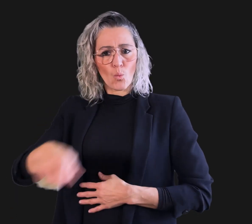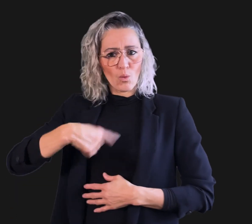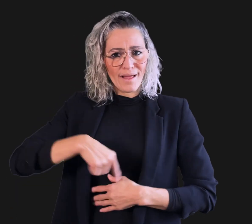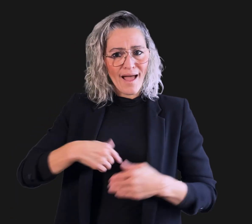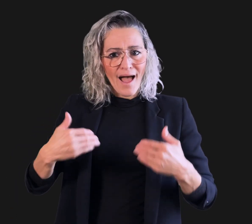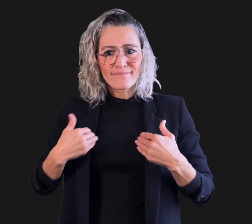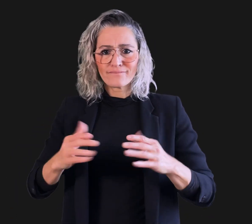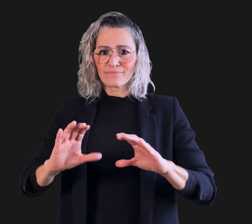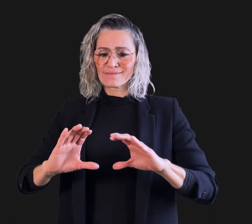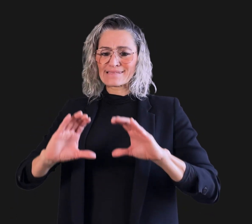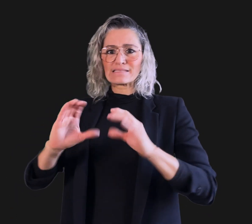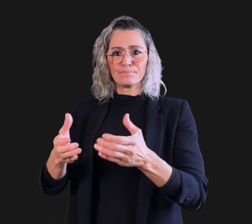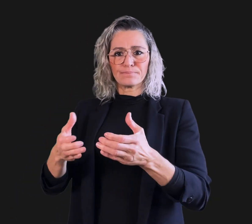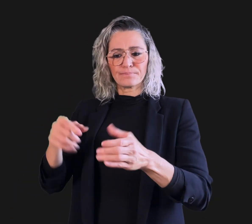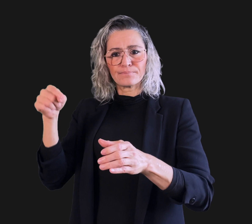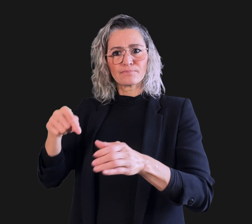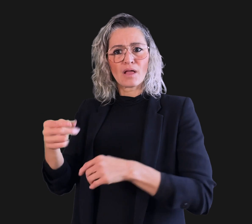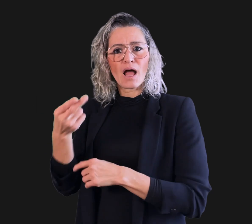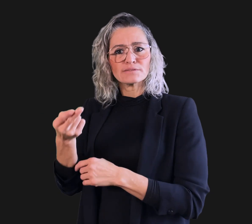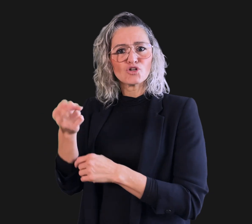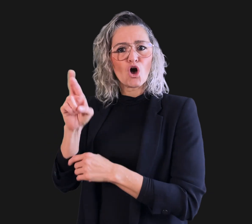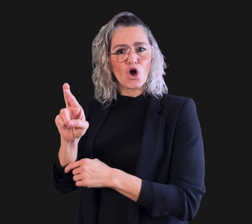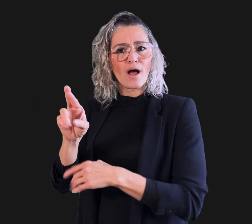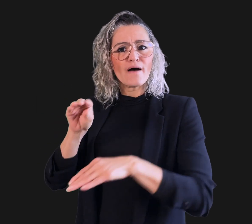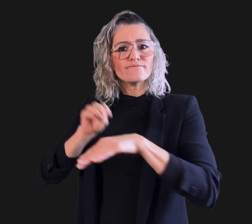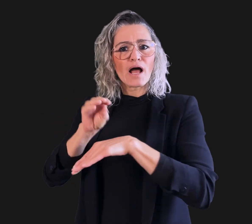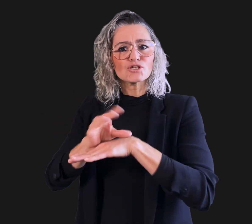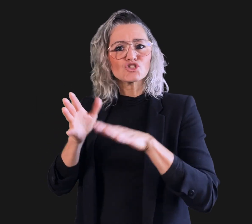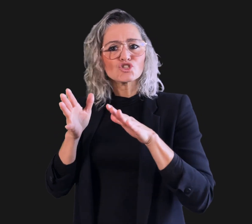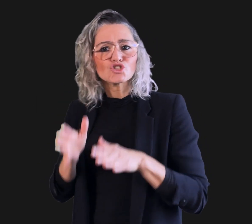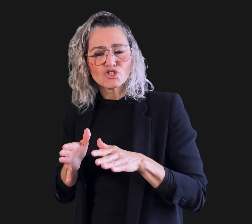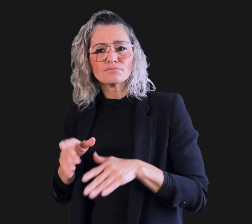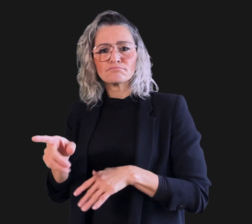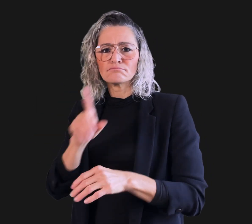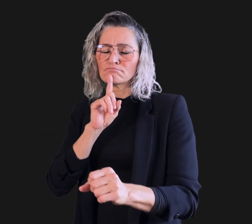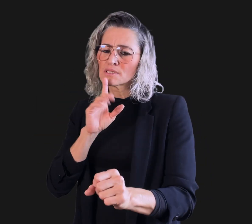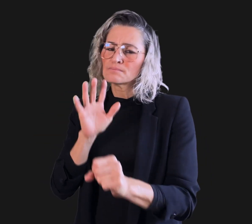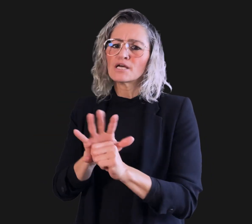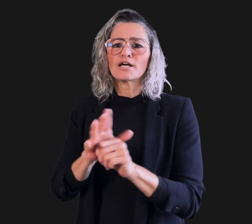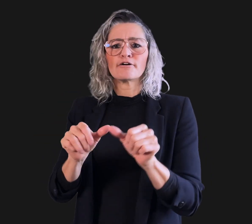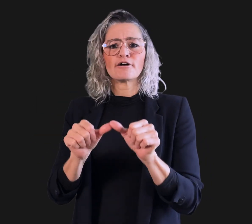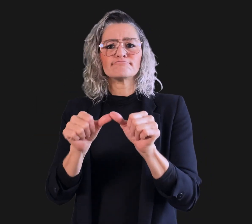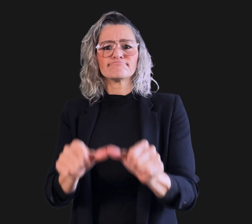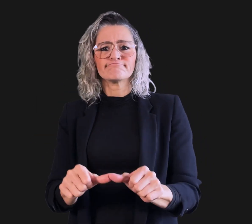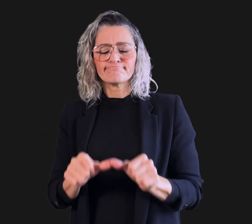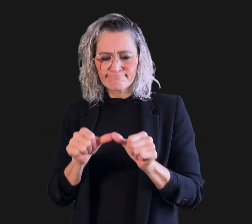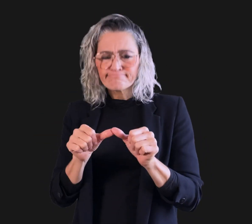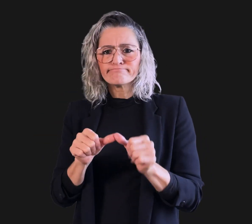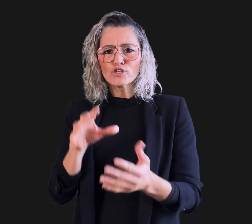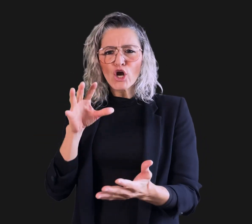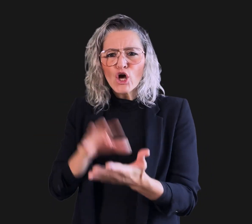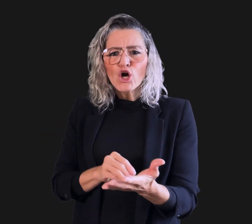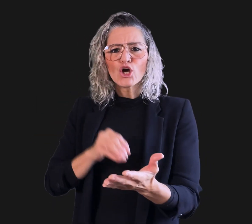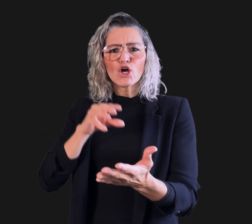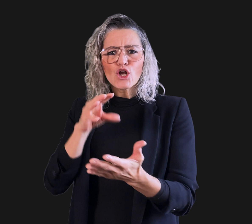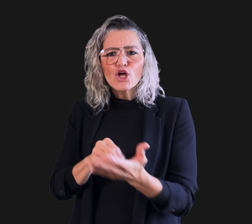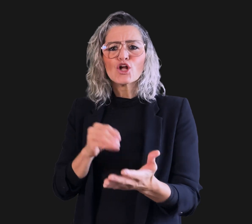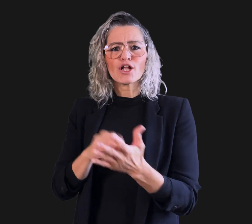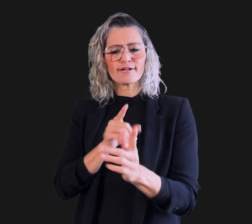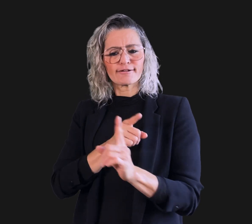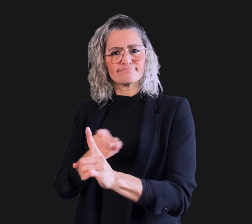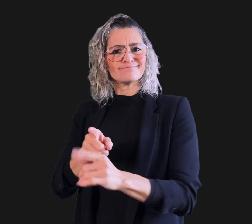• We have a team of HR advisors committed to continuously learning